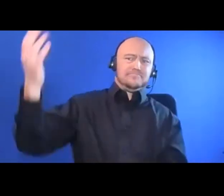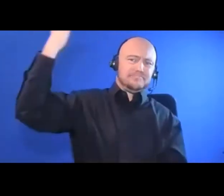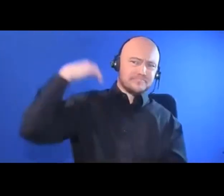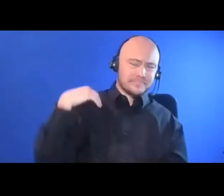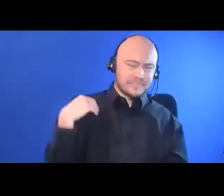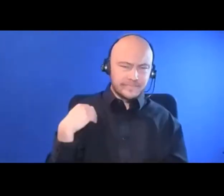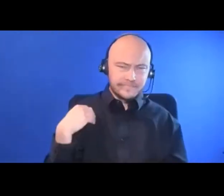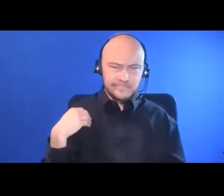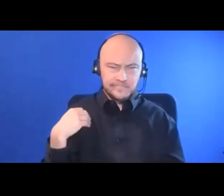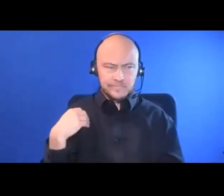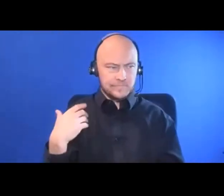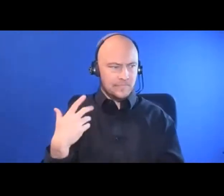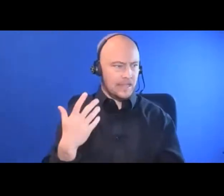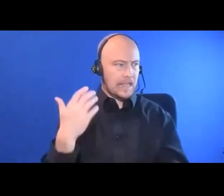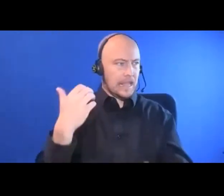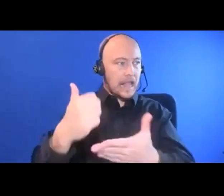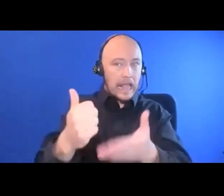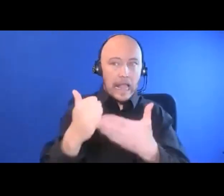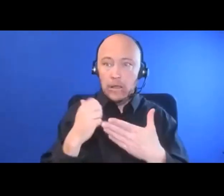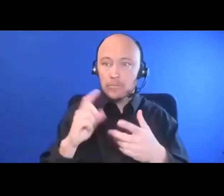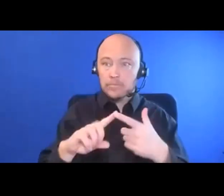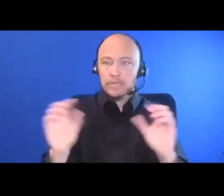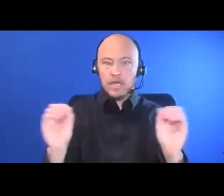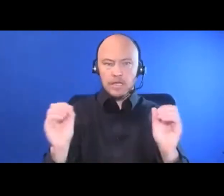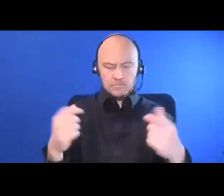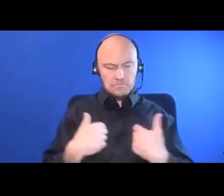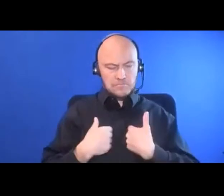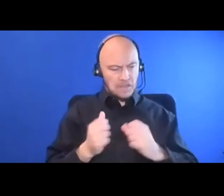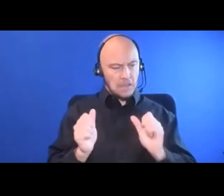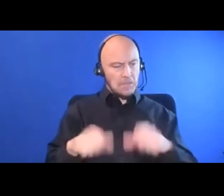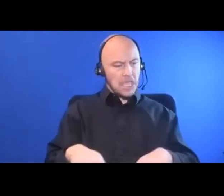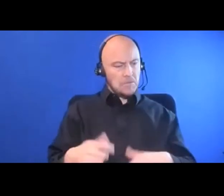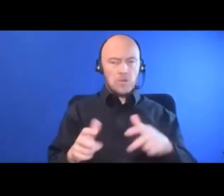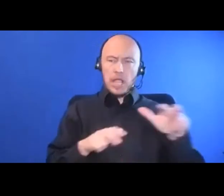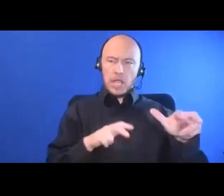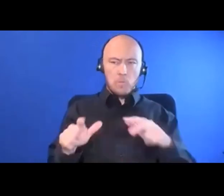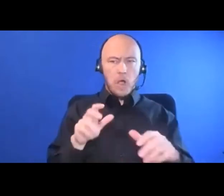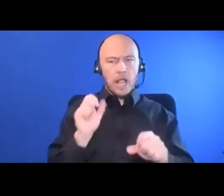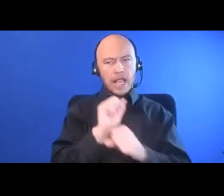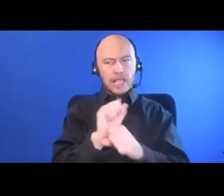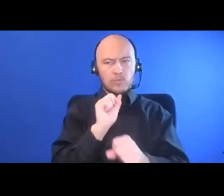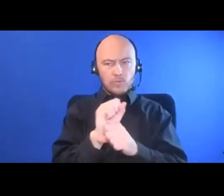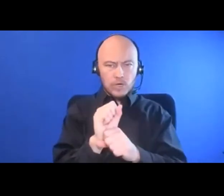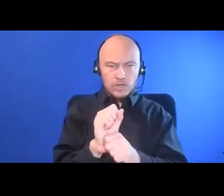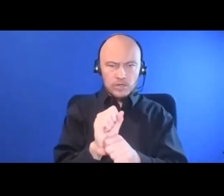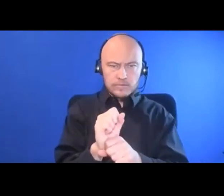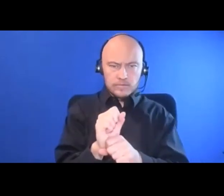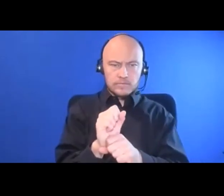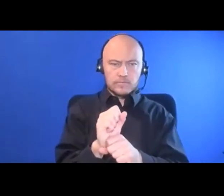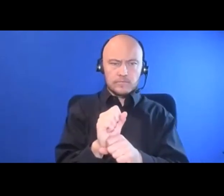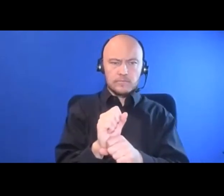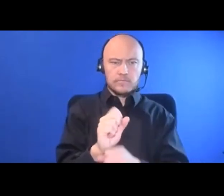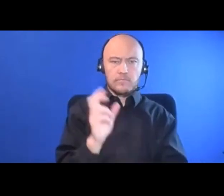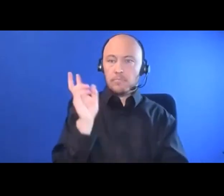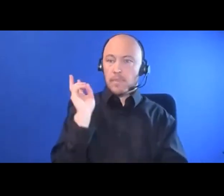There was no help for me. I'm able, I can get around, I can work, but then you go out and apply for a job